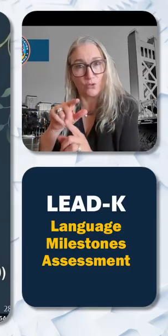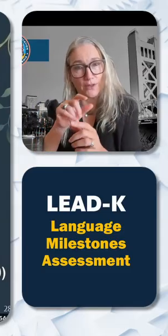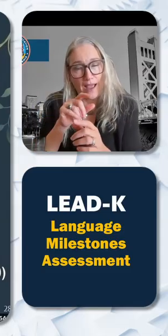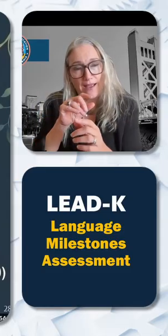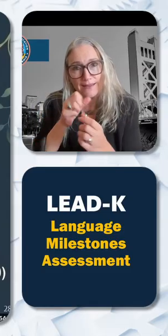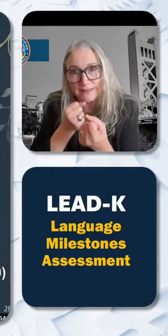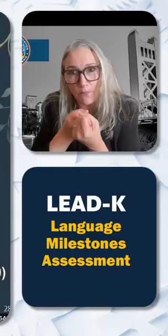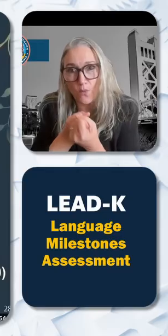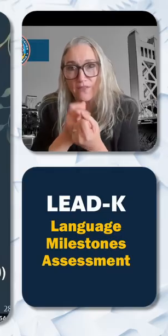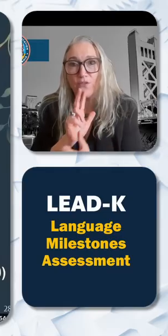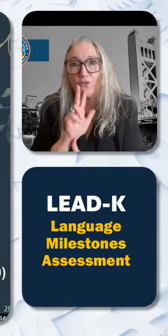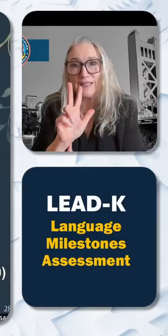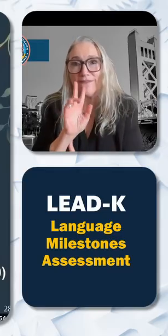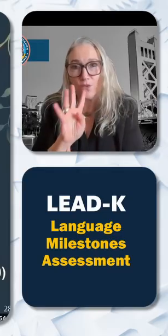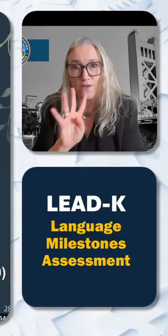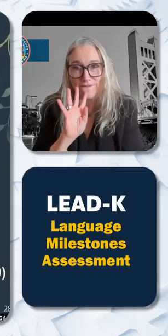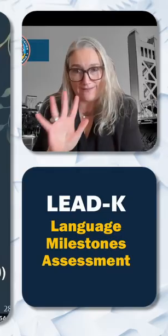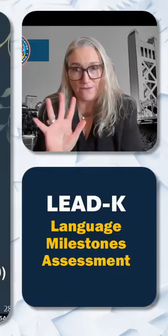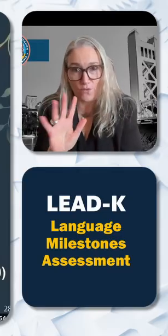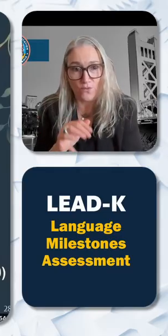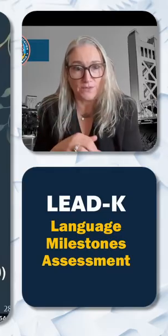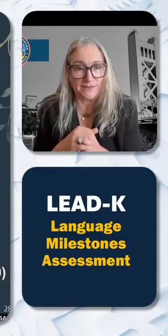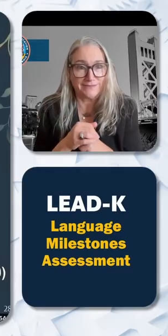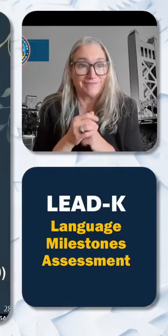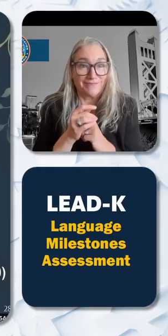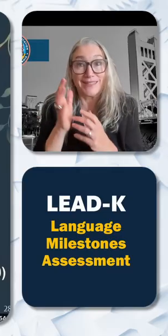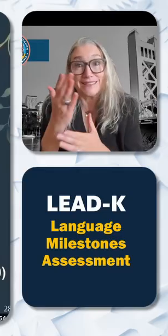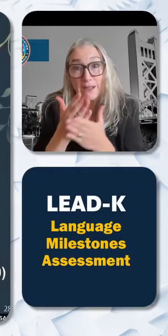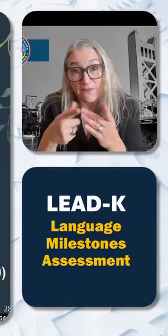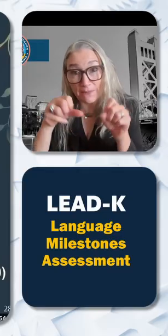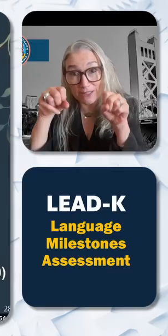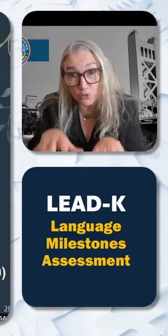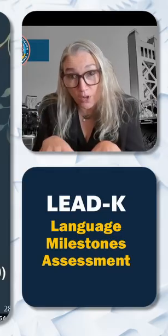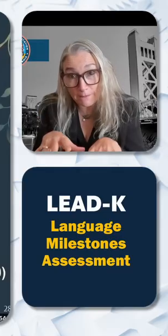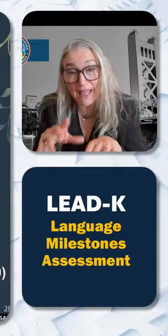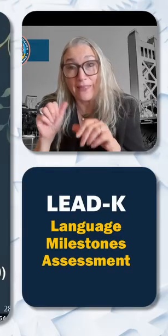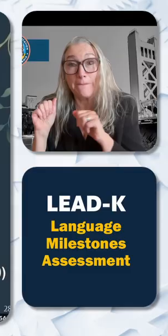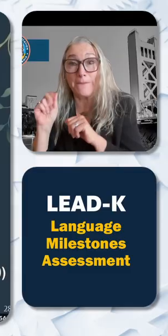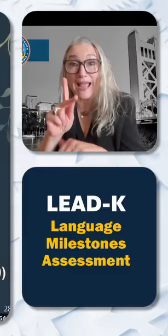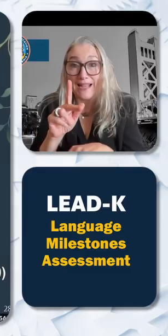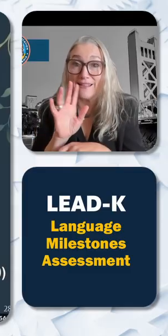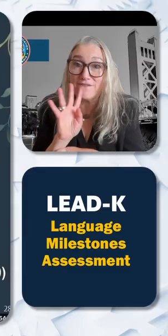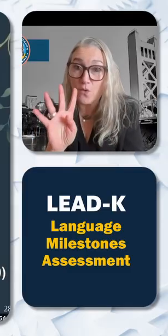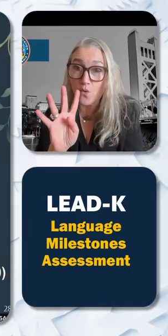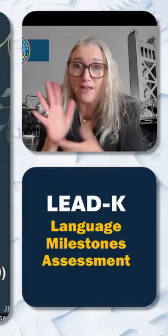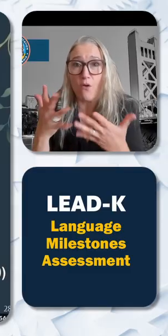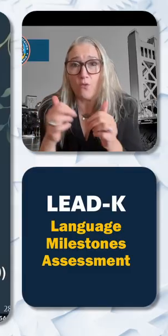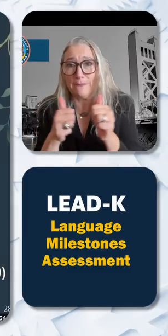amount of services decrease. We need to be mindful of that, especially when they turn 3, 4, and 5.